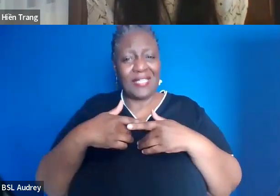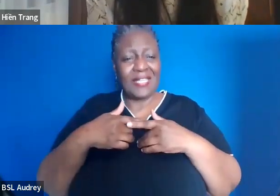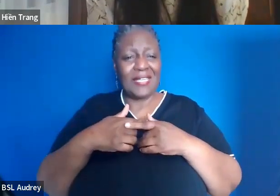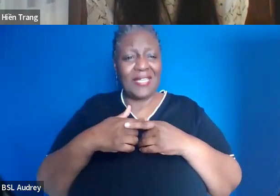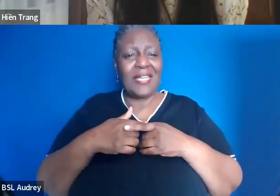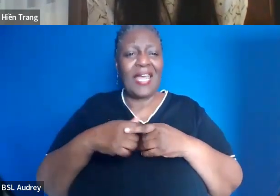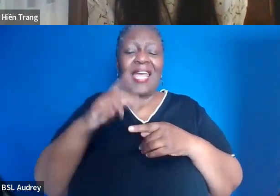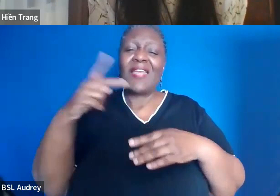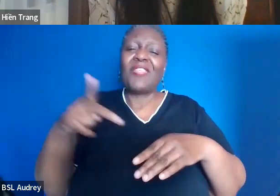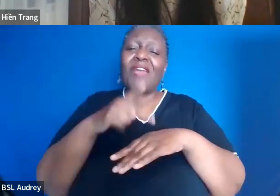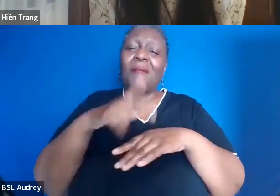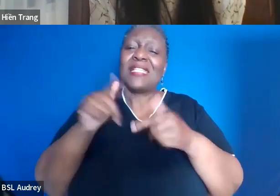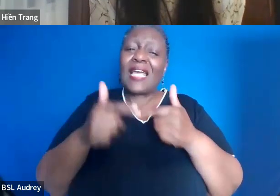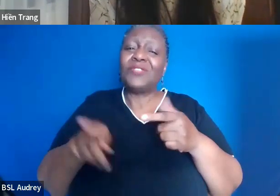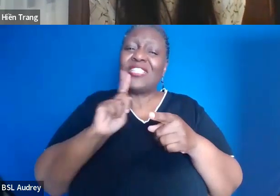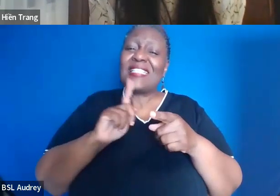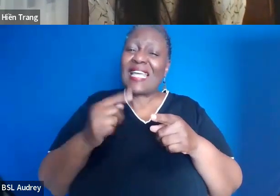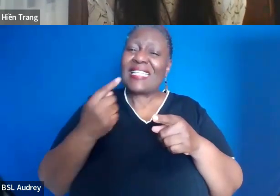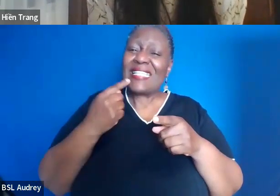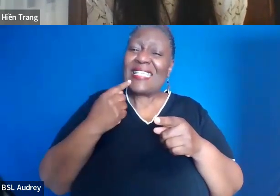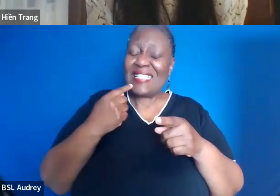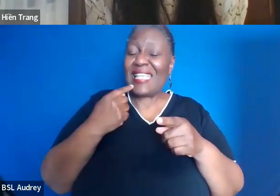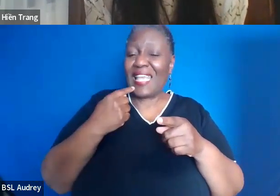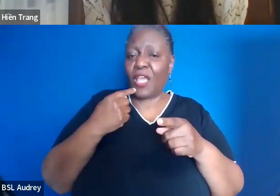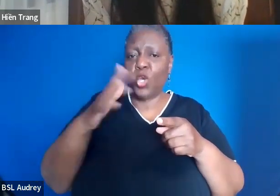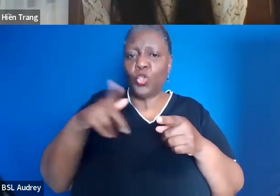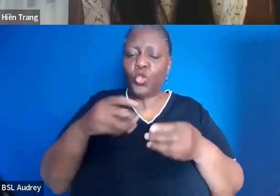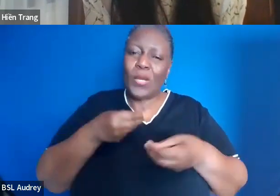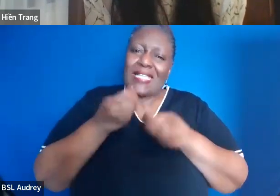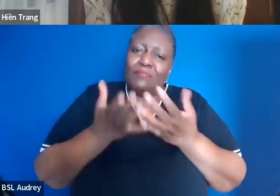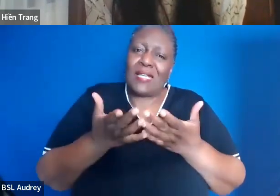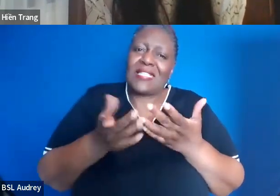the Vietnamese language please tell me if I'm completely off base but it's just like there's